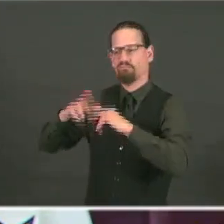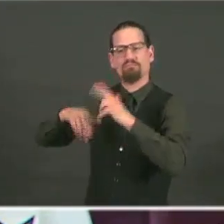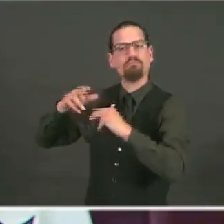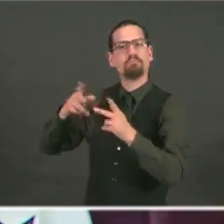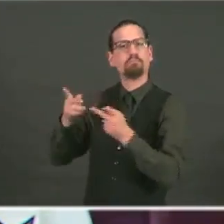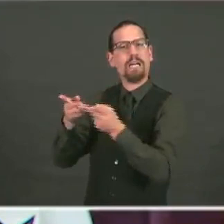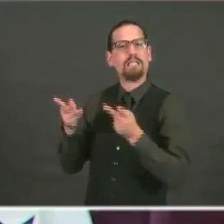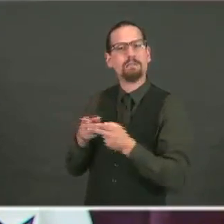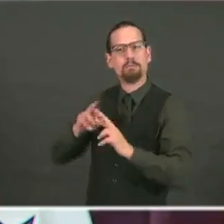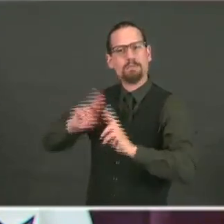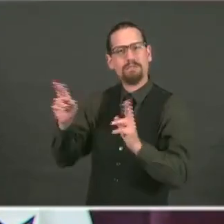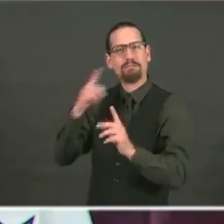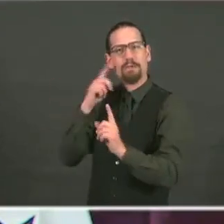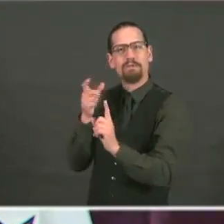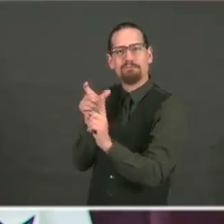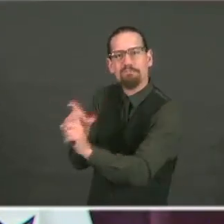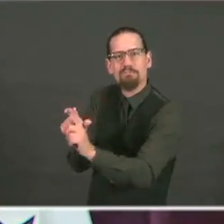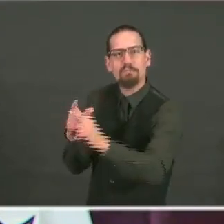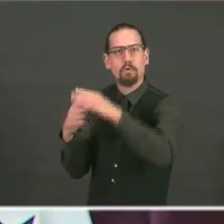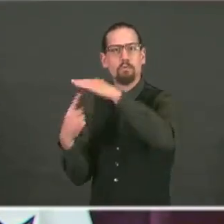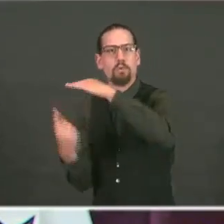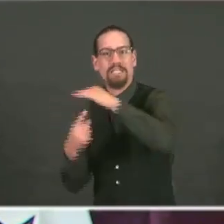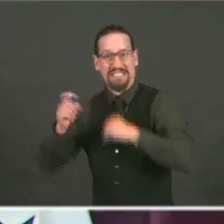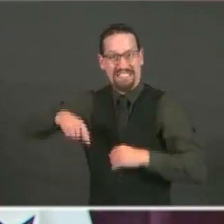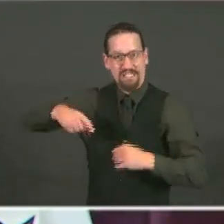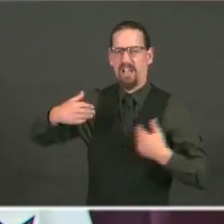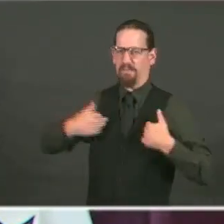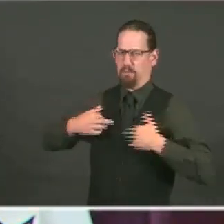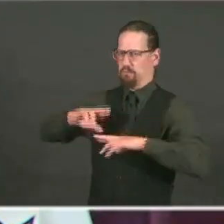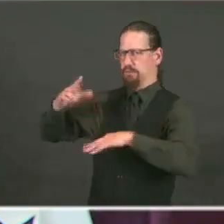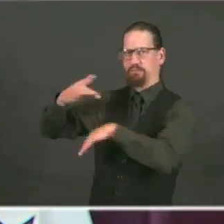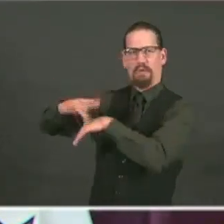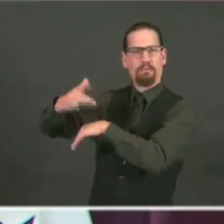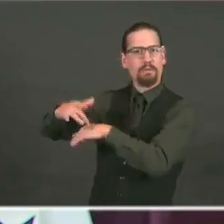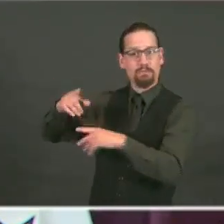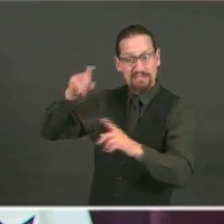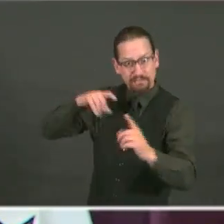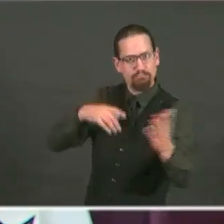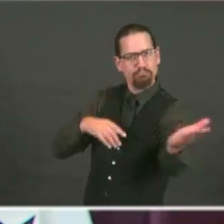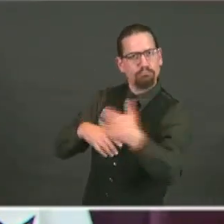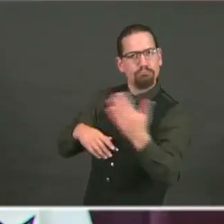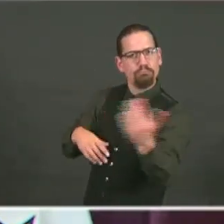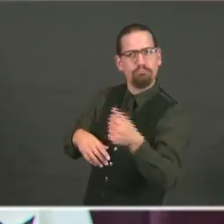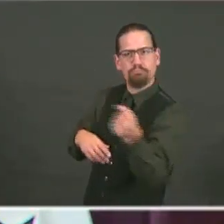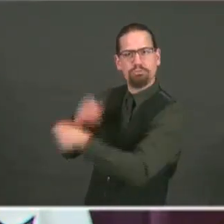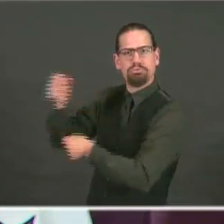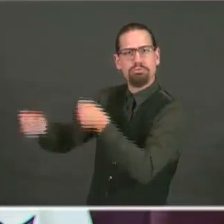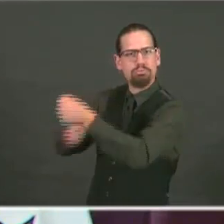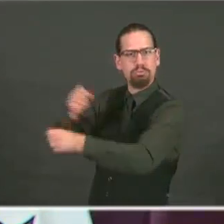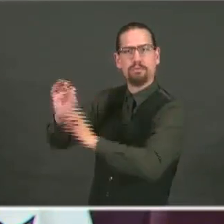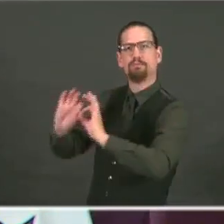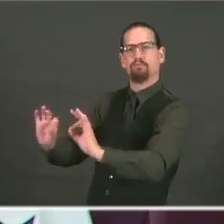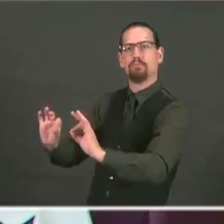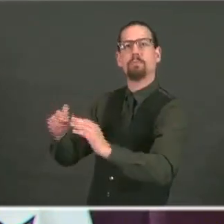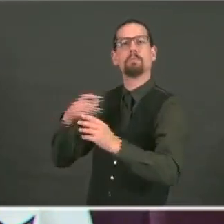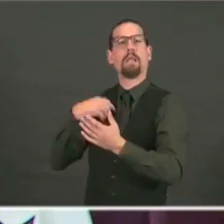HAVE SET UP ISOLATION ROOMS AND QUARANTINED ROOMS, AND CONTACT TRACERS ARE ALL OVER THIS.